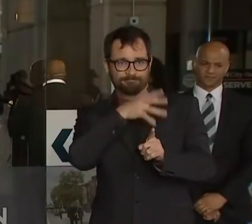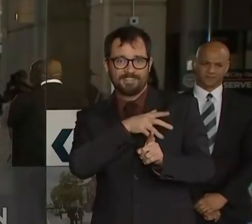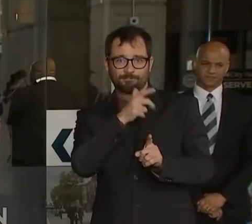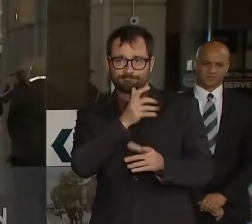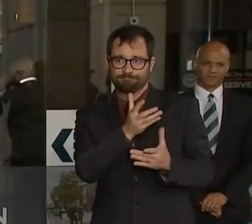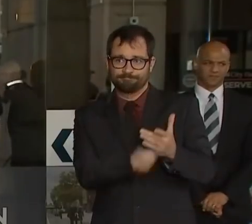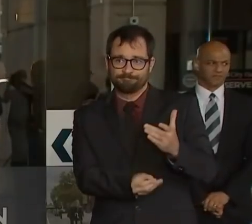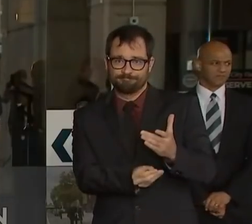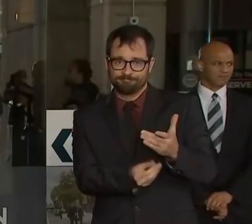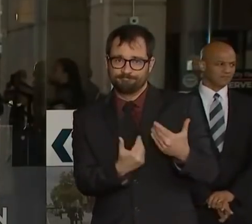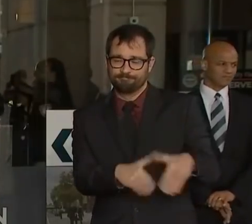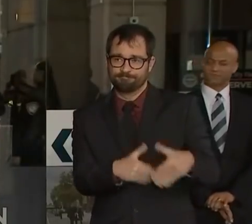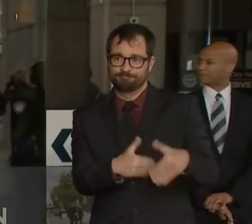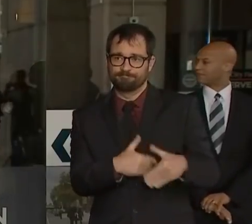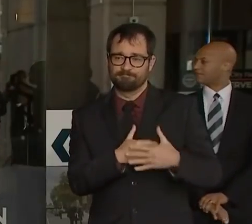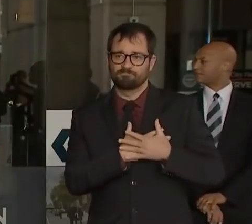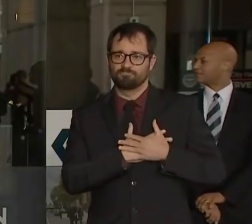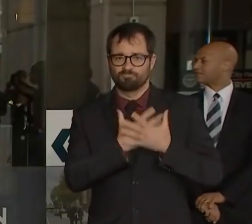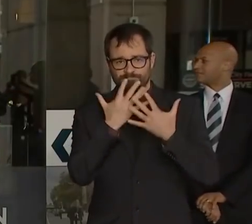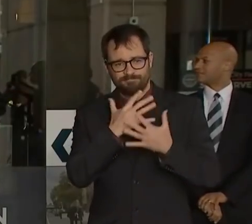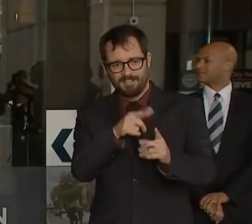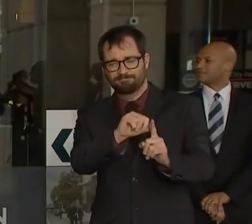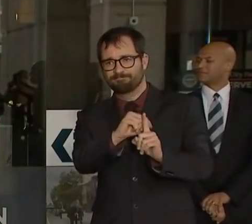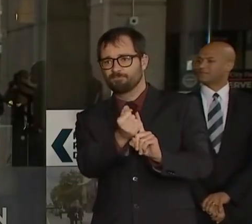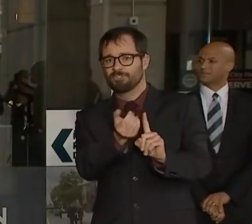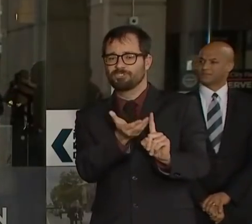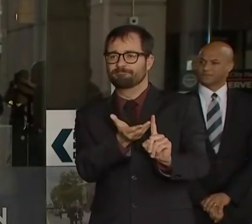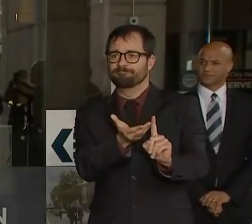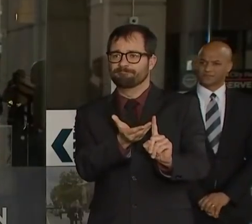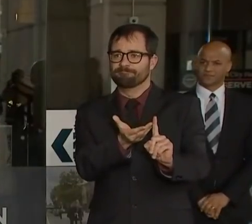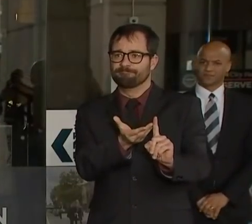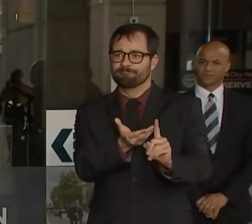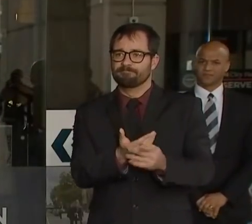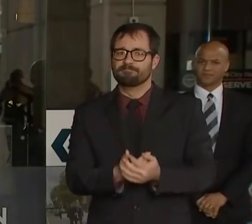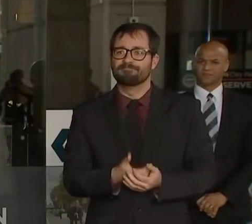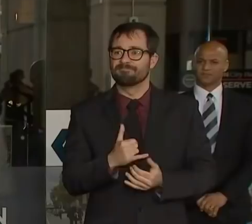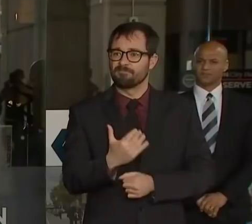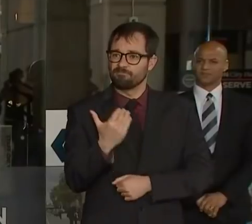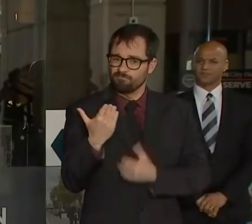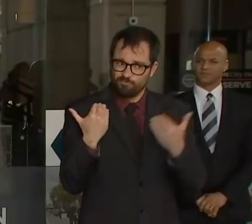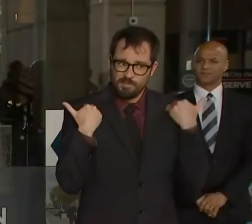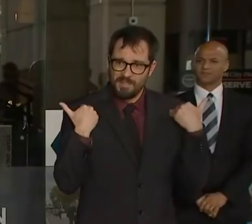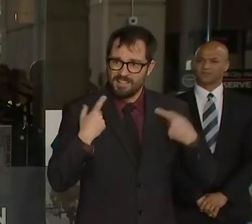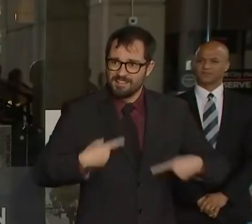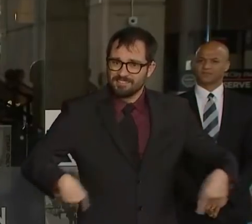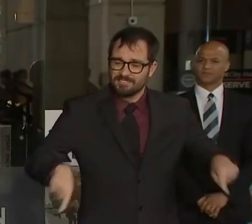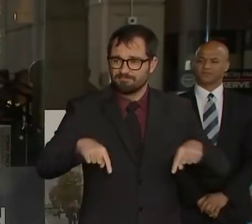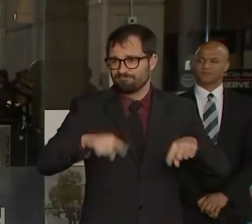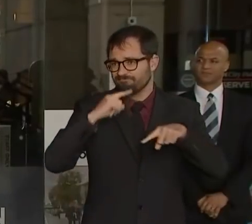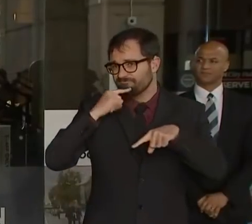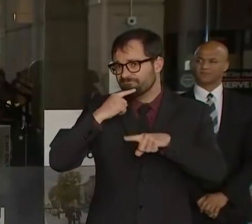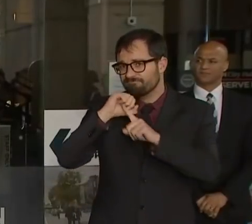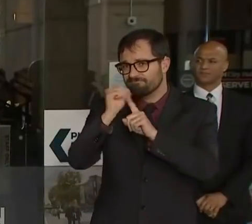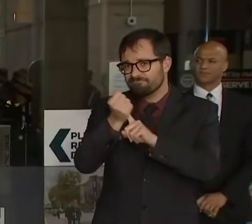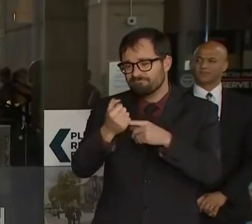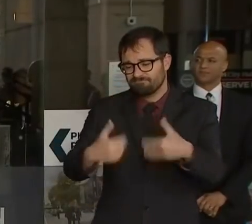It was 14' wide by 70' long. GOOD AFTERNOON, BOSTON MAYOR MARTIN WALSH GIVING US AN UPDATE ON THE CORONAVIRUS PANDEMIC. WAS LISTED IN. OBVIOUSLY IT IS A SAD